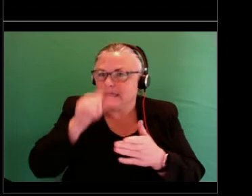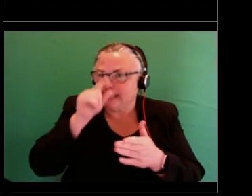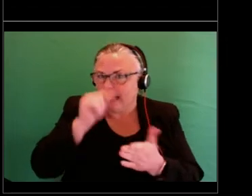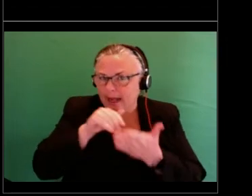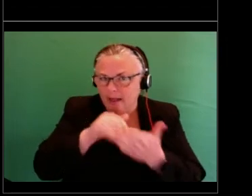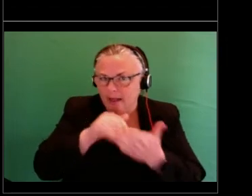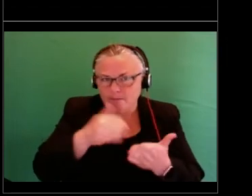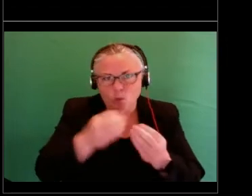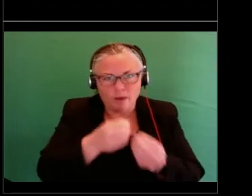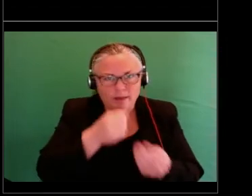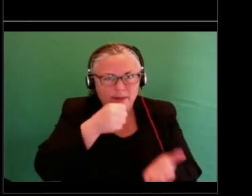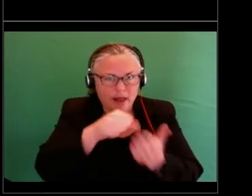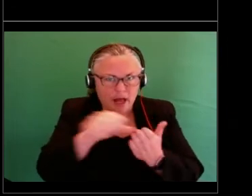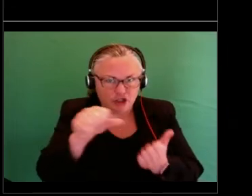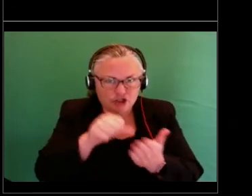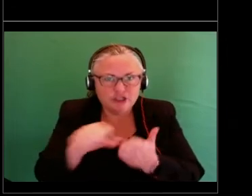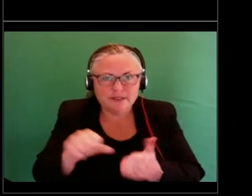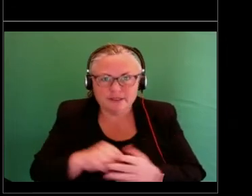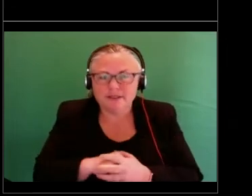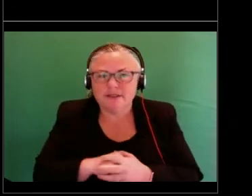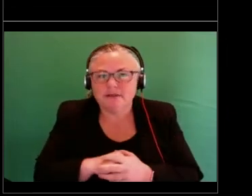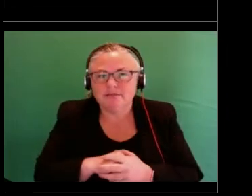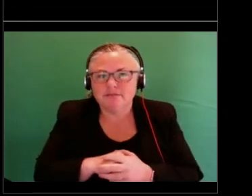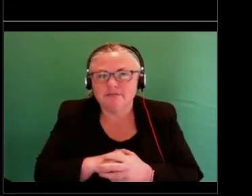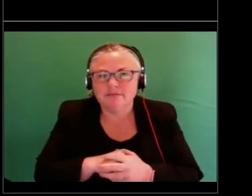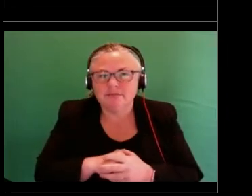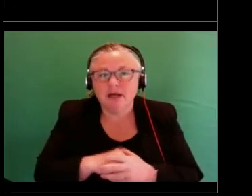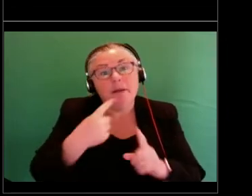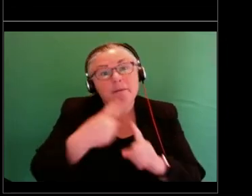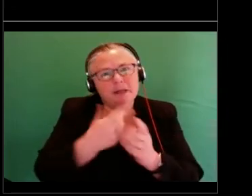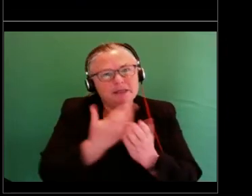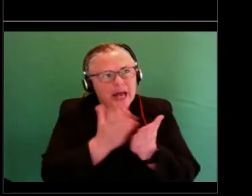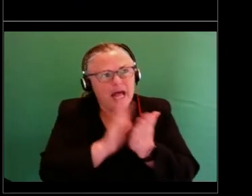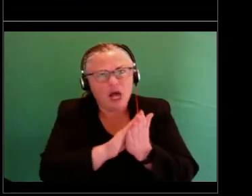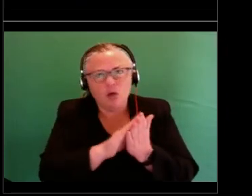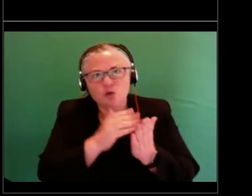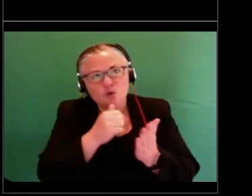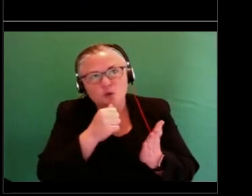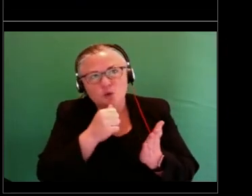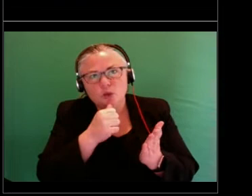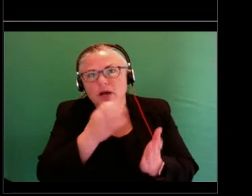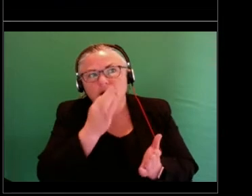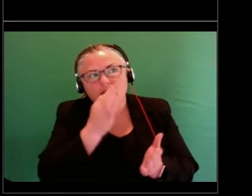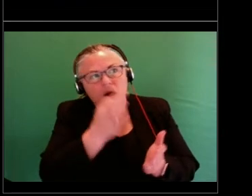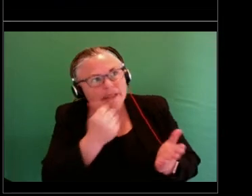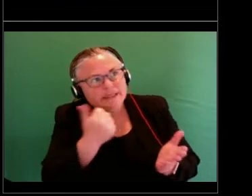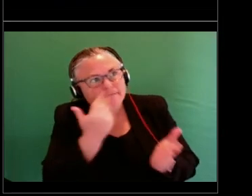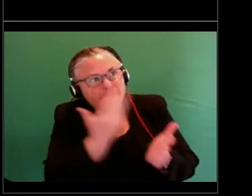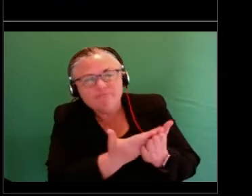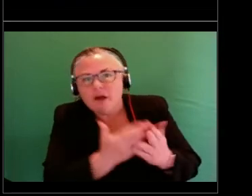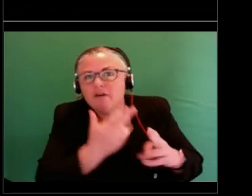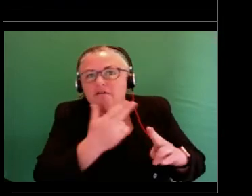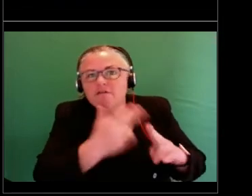We would need to contact you if we don't have complete information, so whatever you can